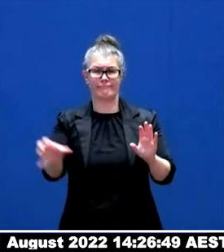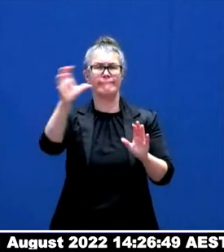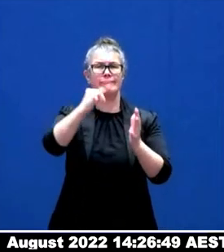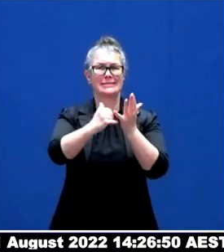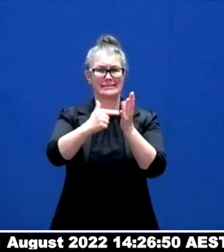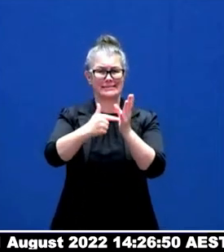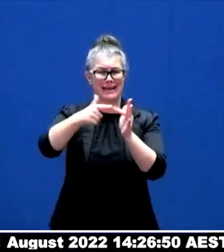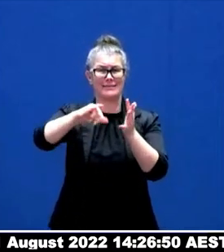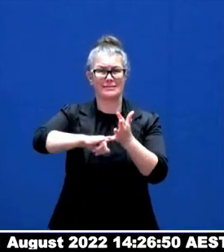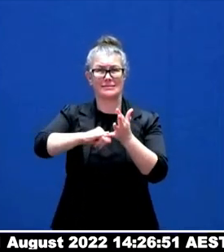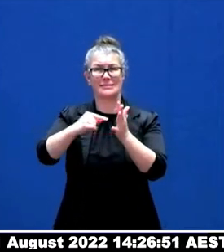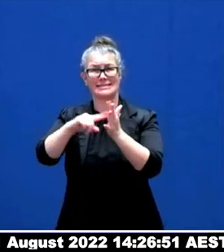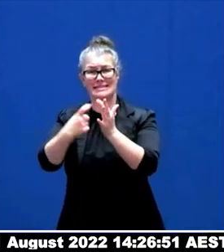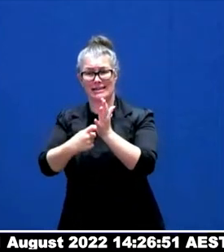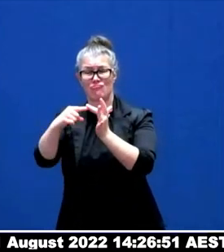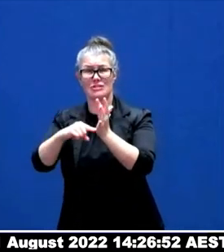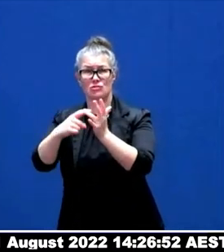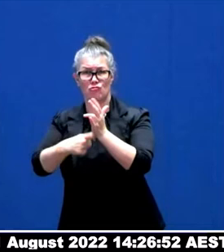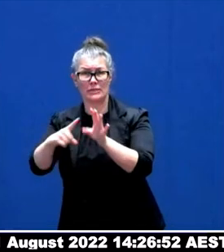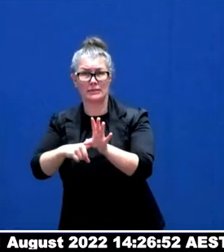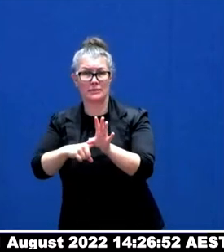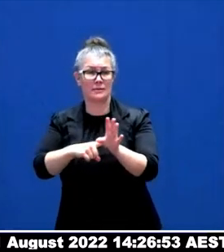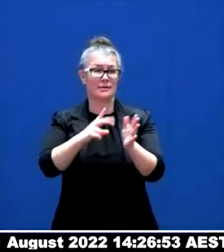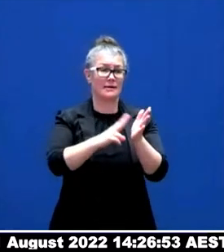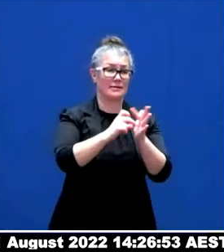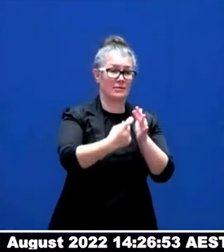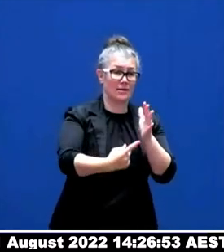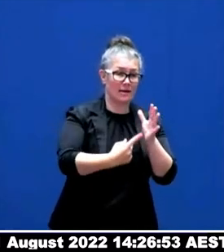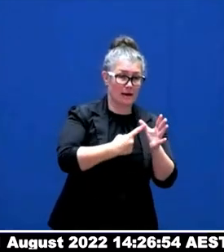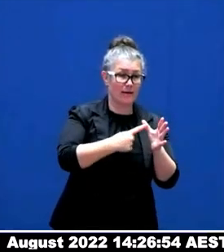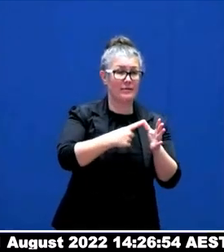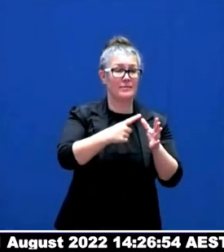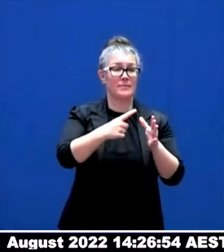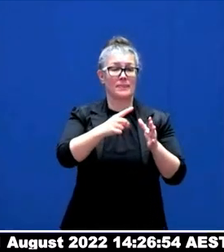responsible for the provision of supports related to someone's disability that might